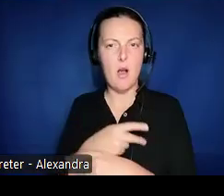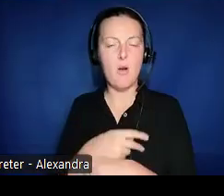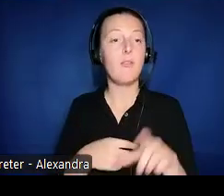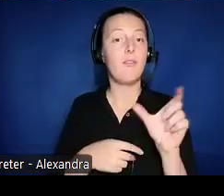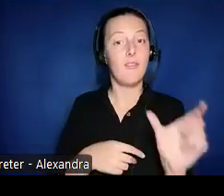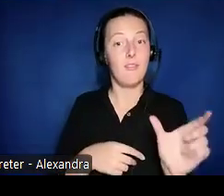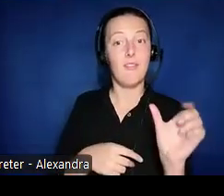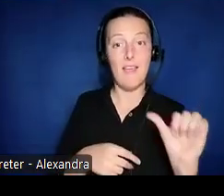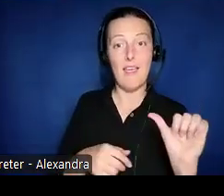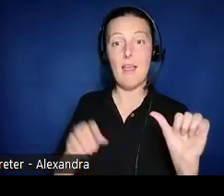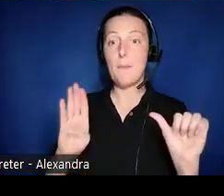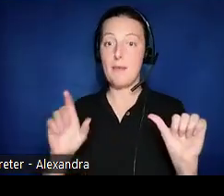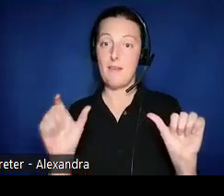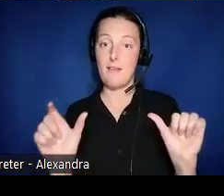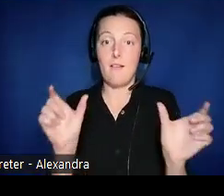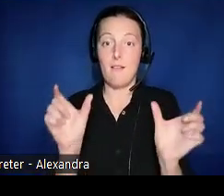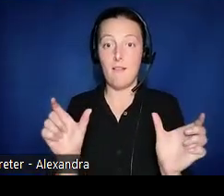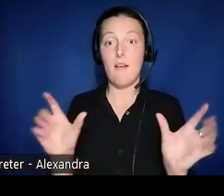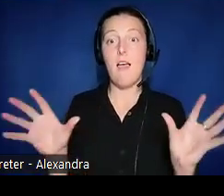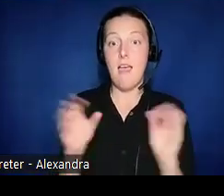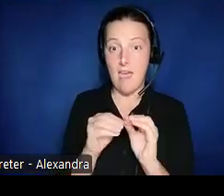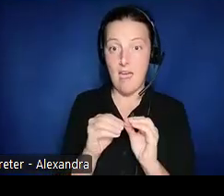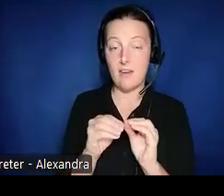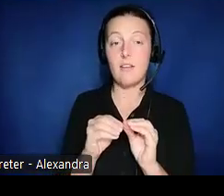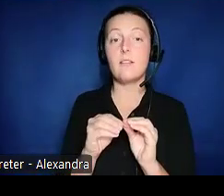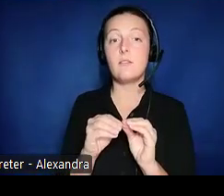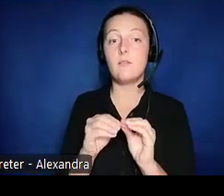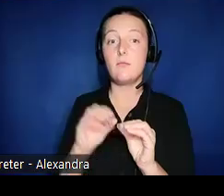by two. That's the mean that we're used to, the one that we that we use all the time. But there